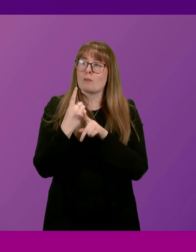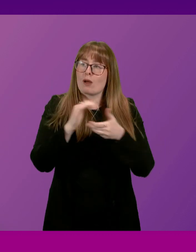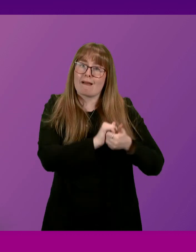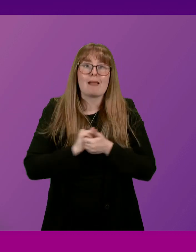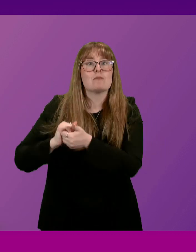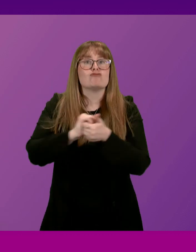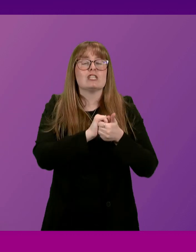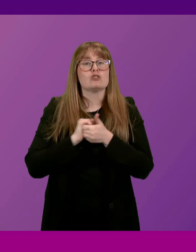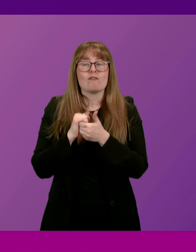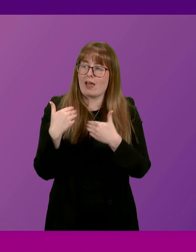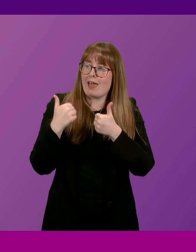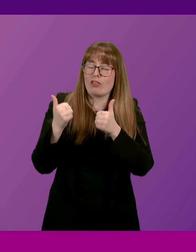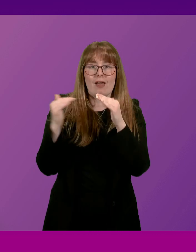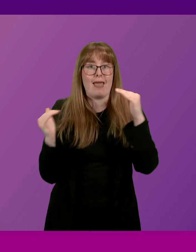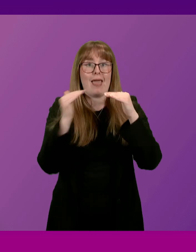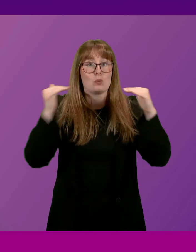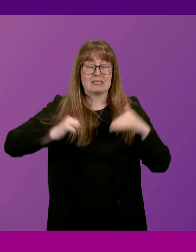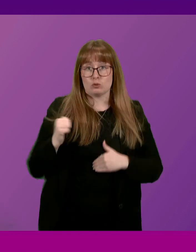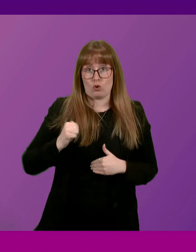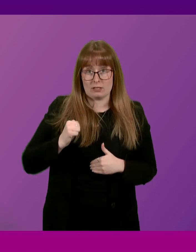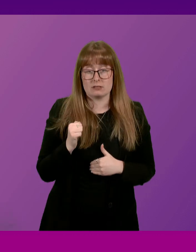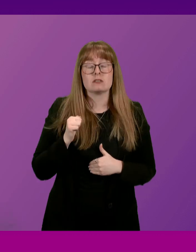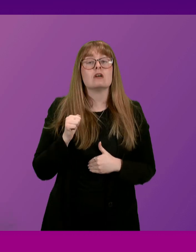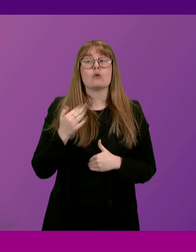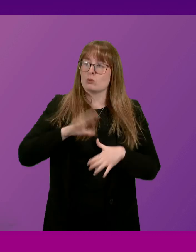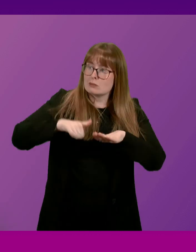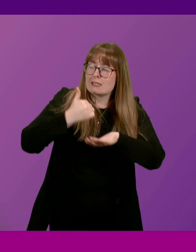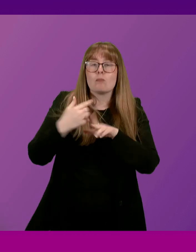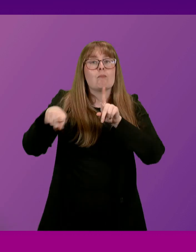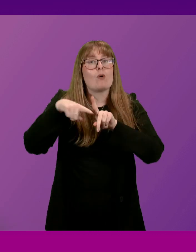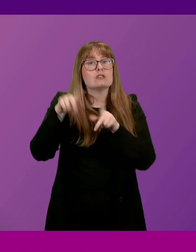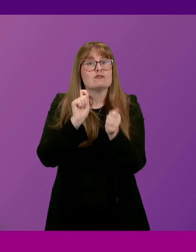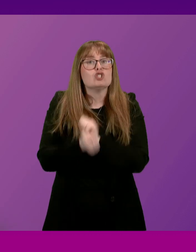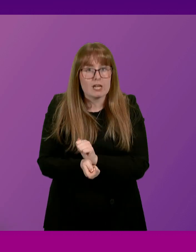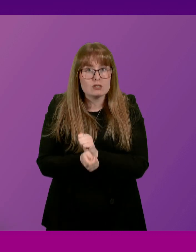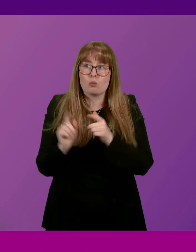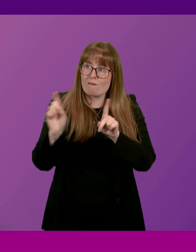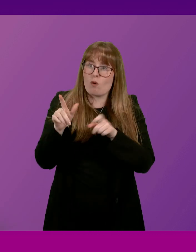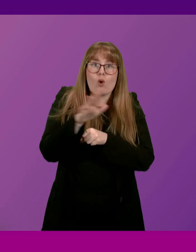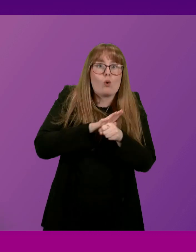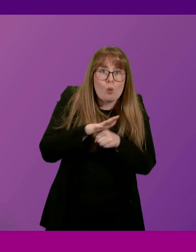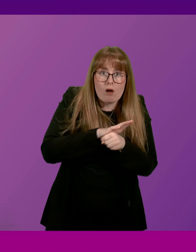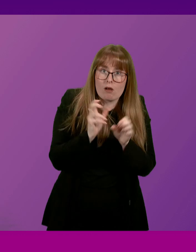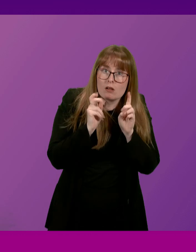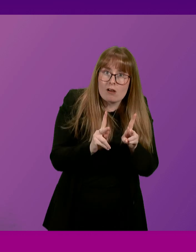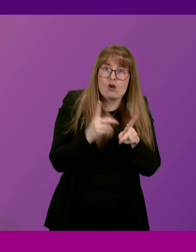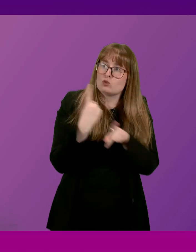for health equity in Scotland to introduce positive changes at a local level in health,